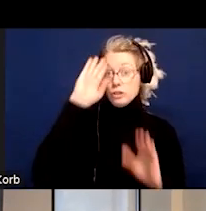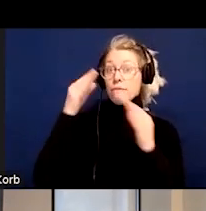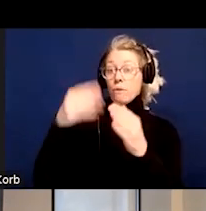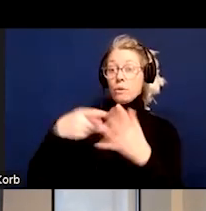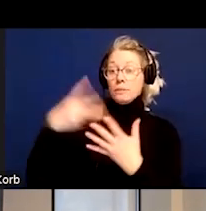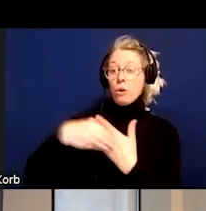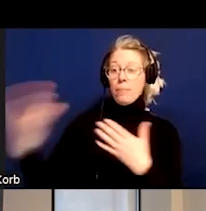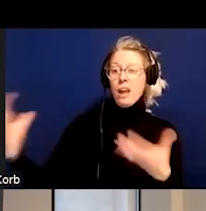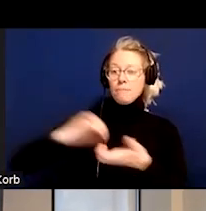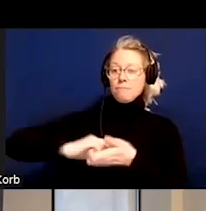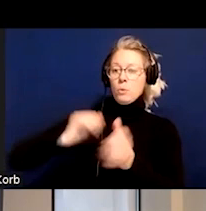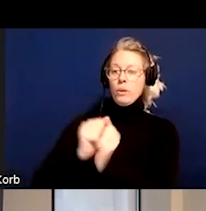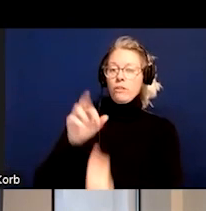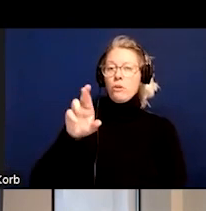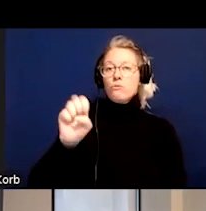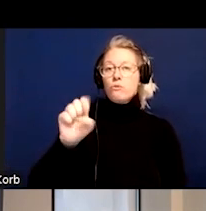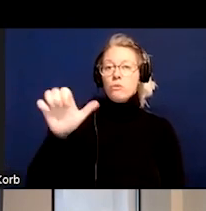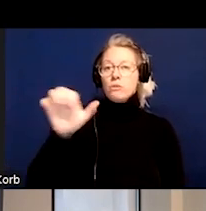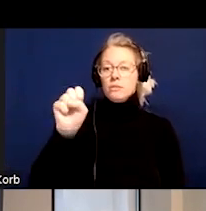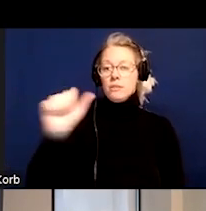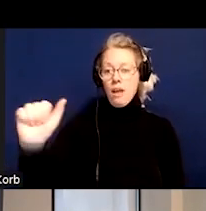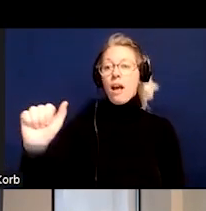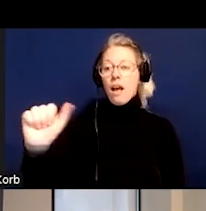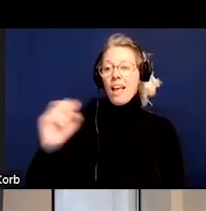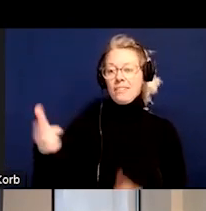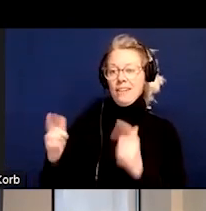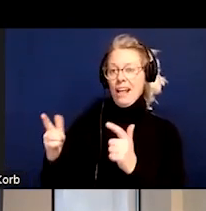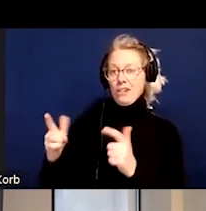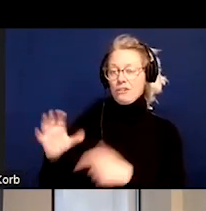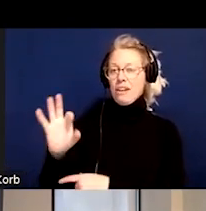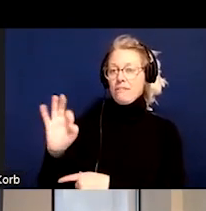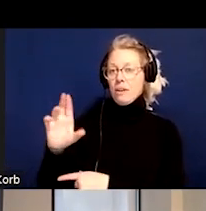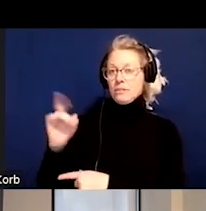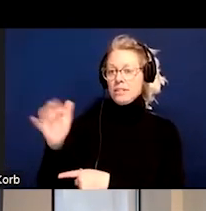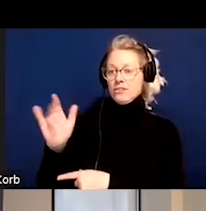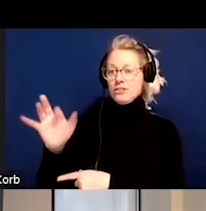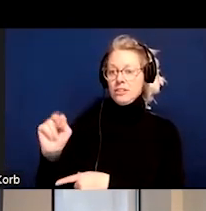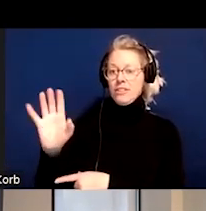Calgary Foundation, has its final intake on February 6th, which is a continuation of the